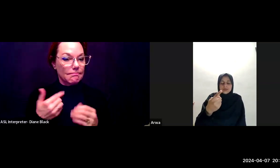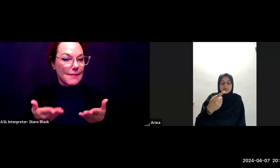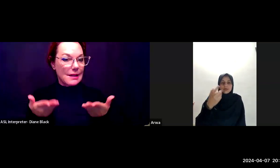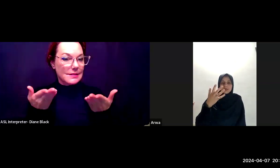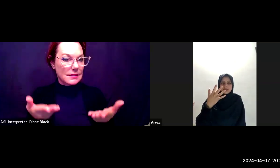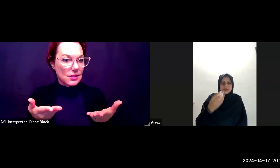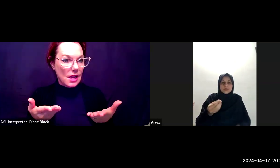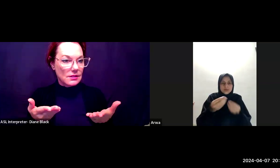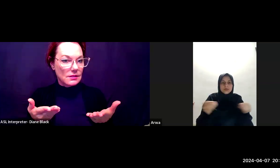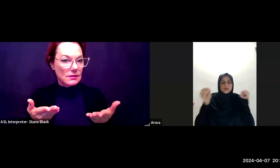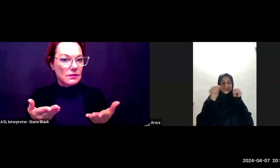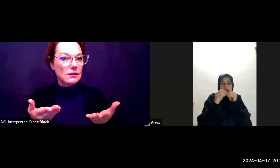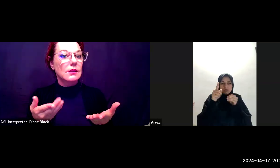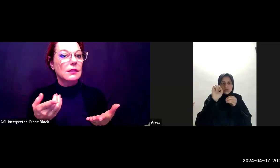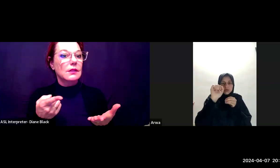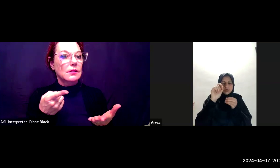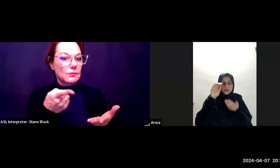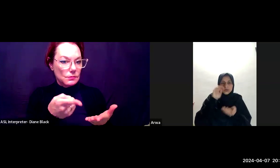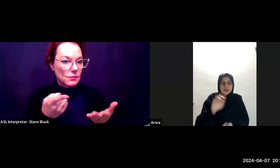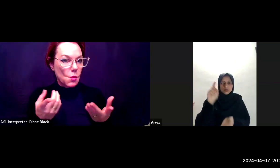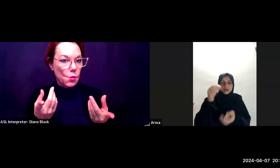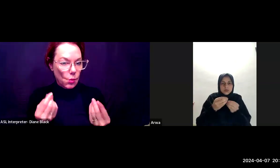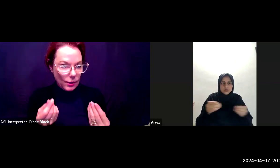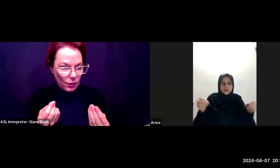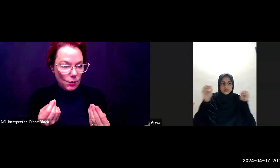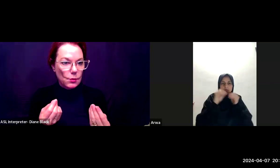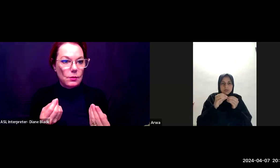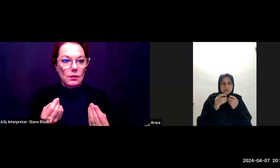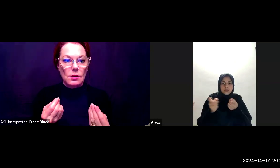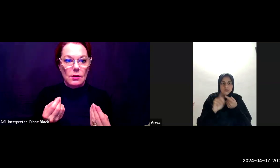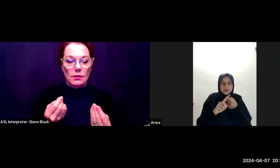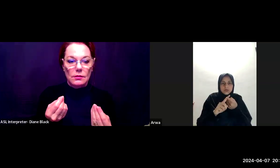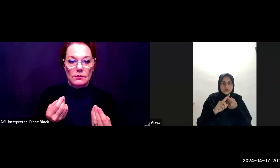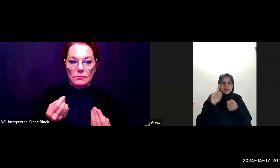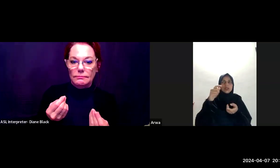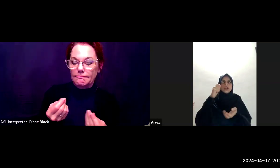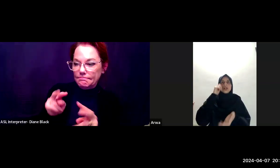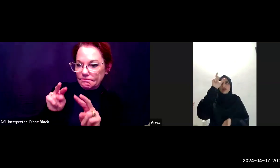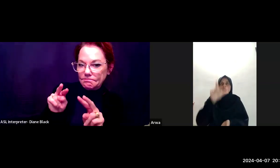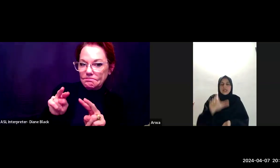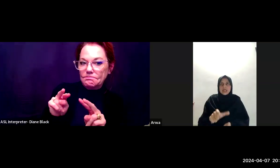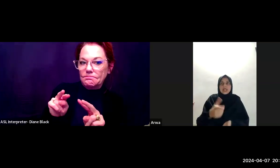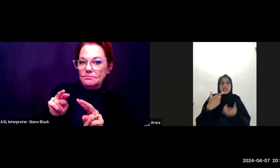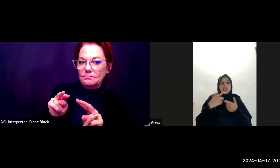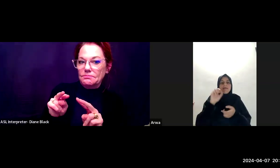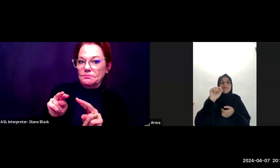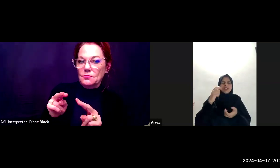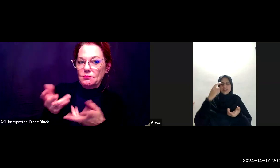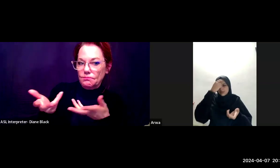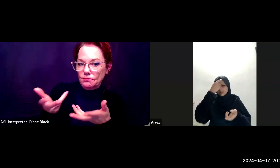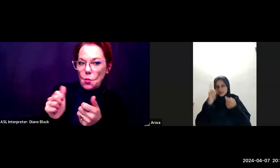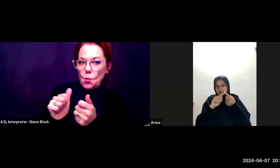with your son. uh if there was any kind of lifestyle change that he adopted. [Lata speaking] no absolutely